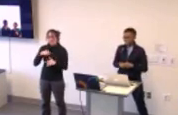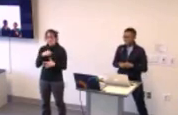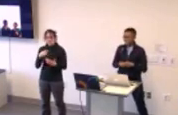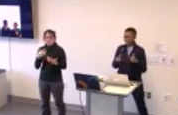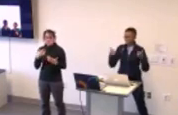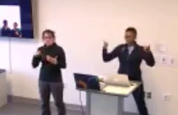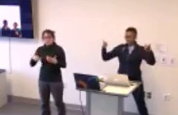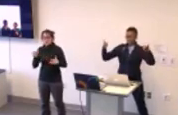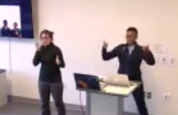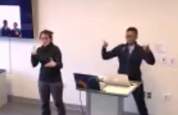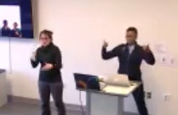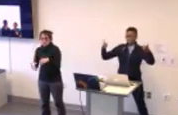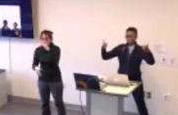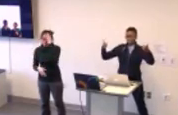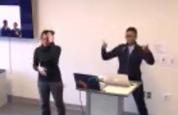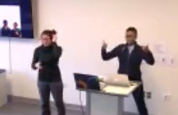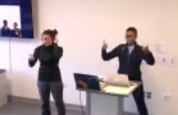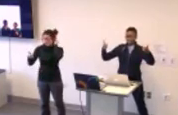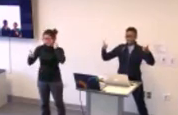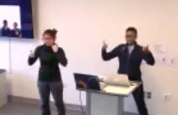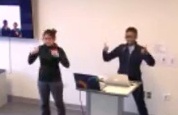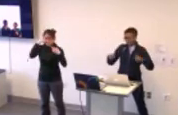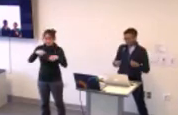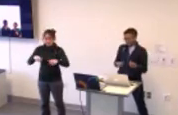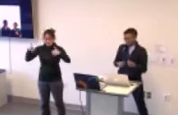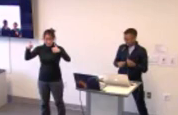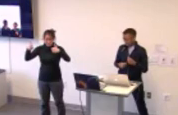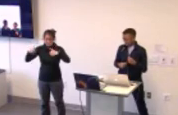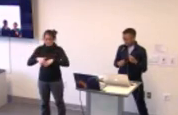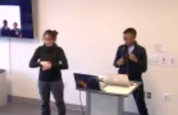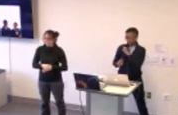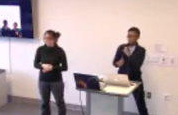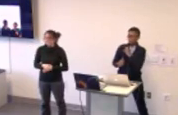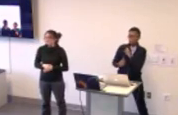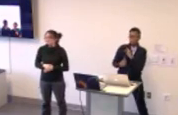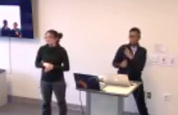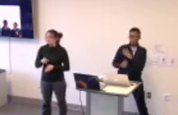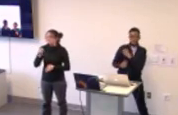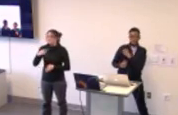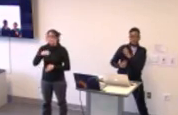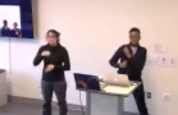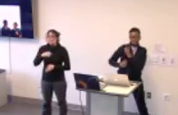In agreement? Thumbs up? Awesome. I don't put things around my neck